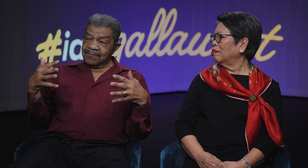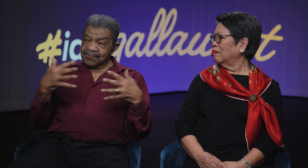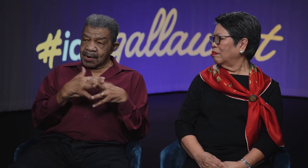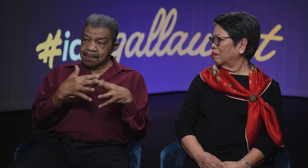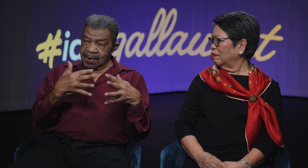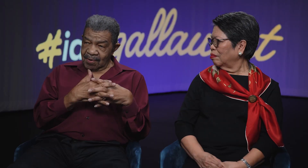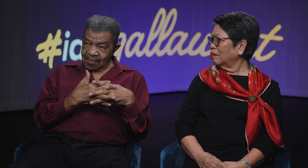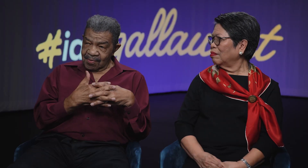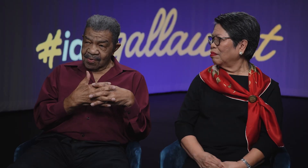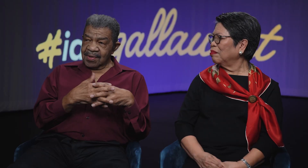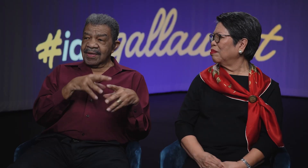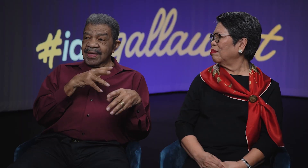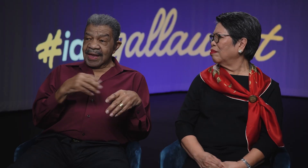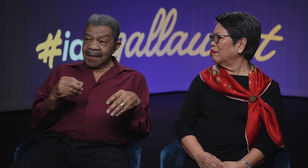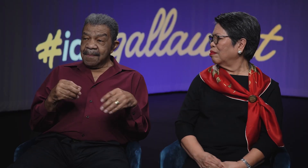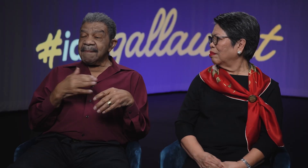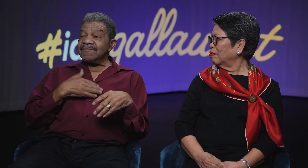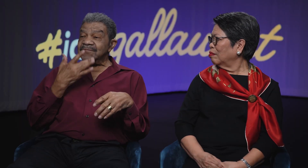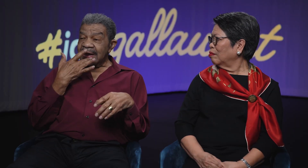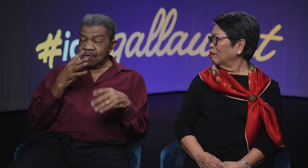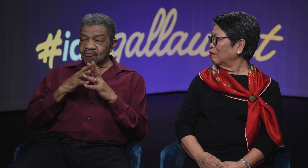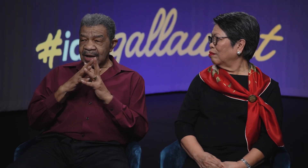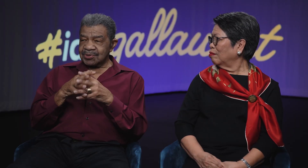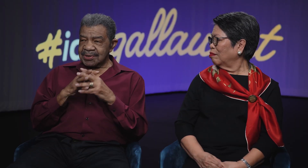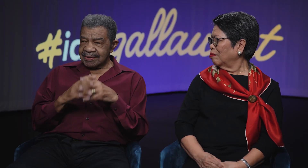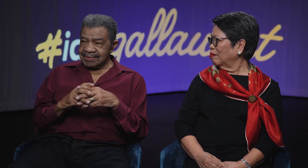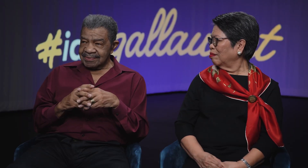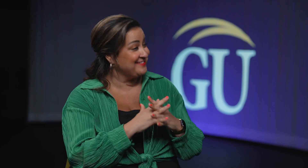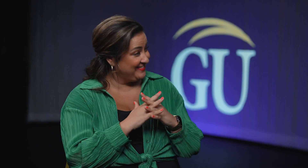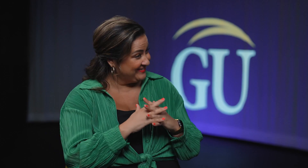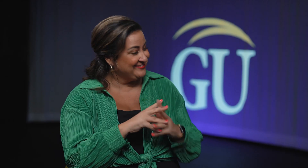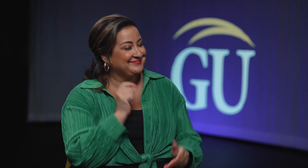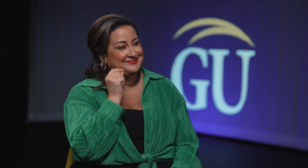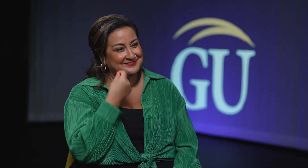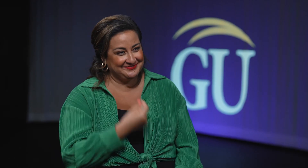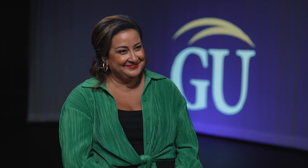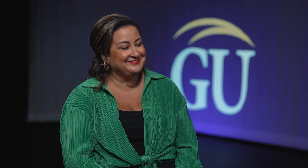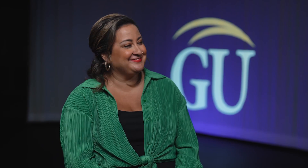Football and my favorite, wrestling. Wrestling? How neat.